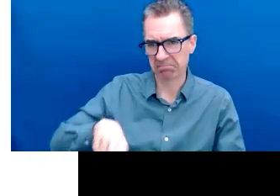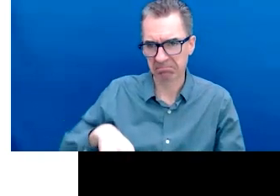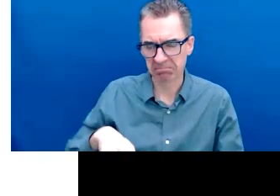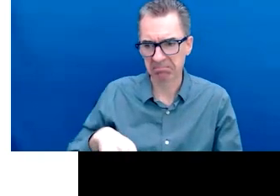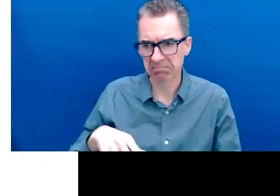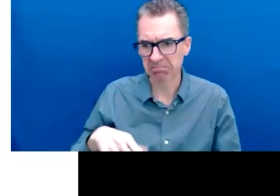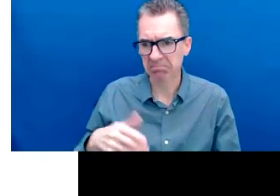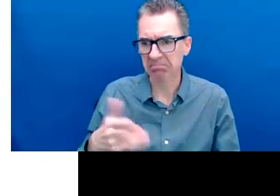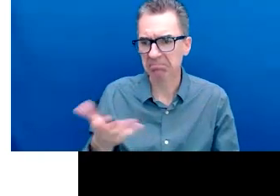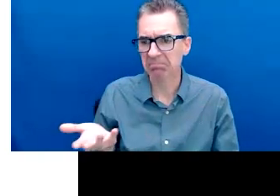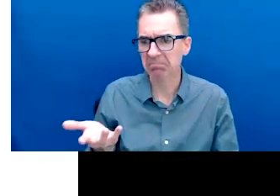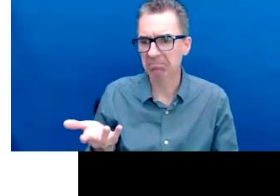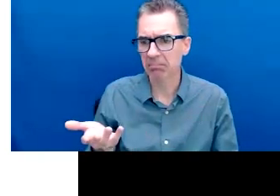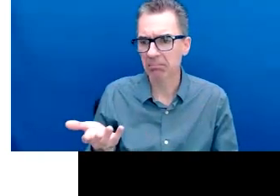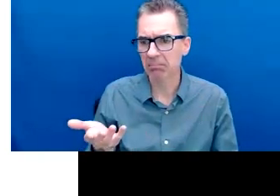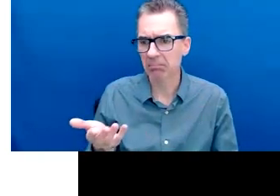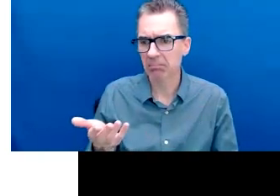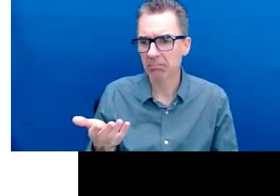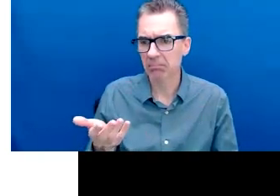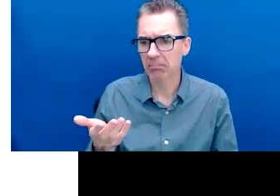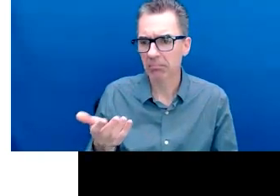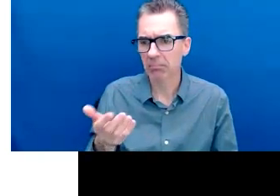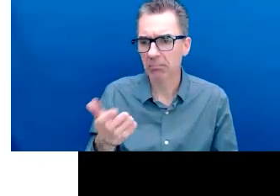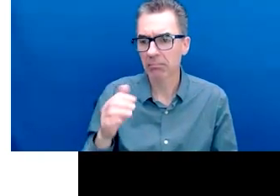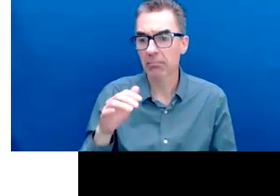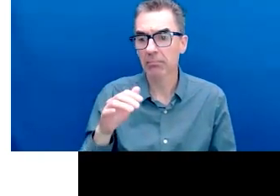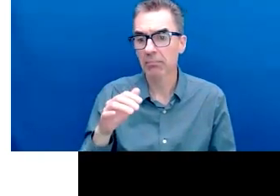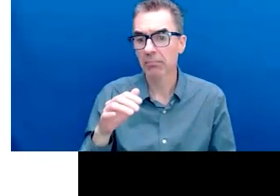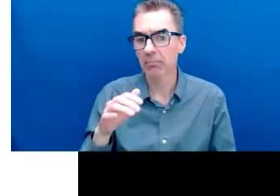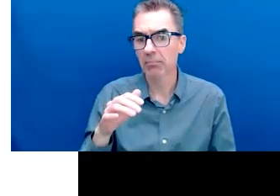The applications were due to the state